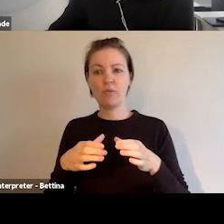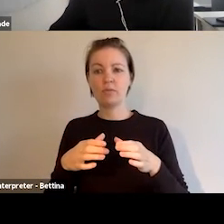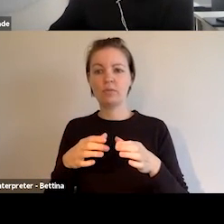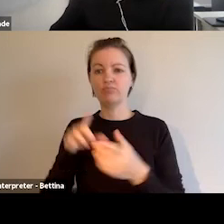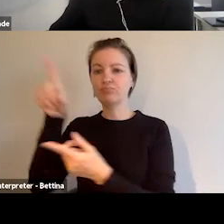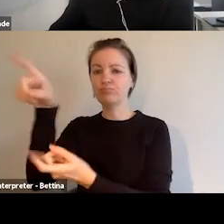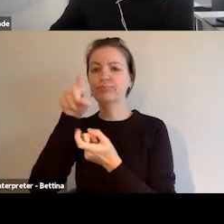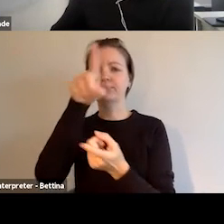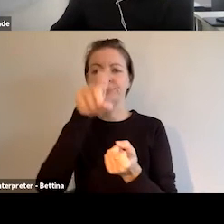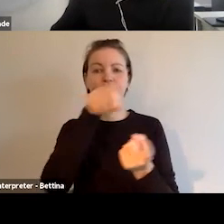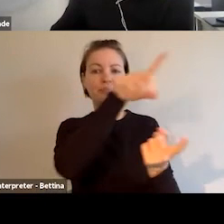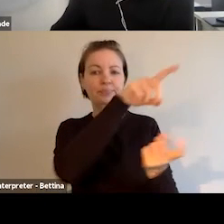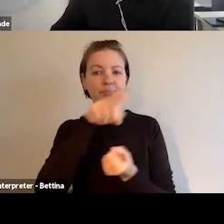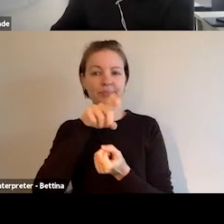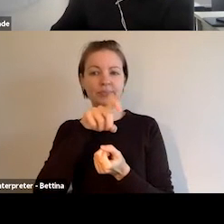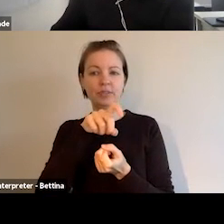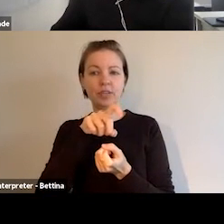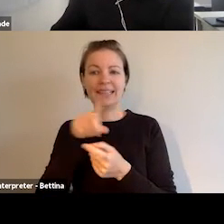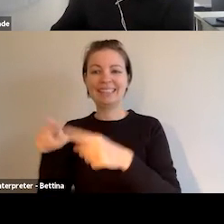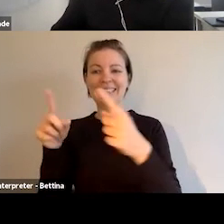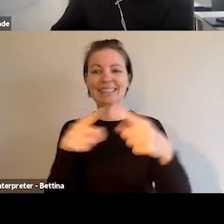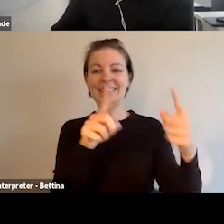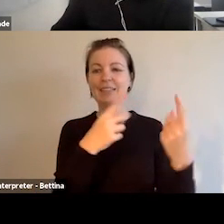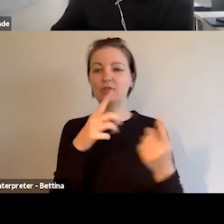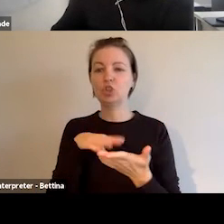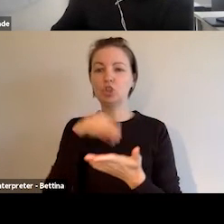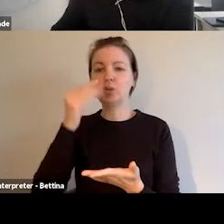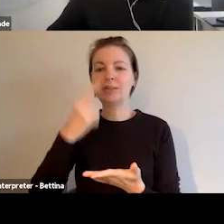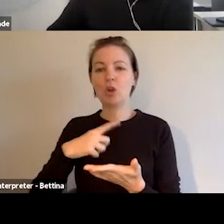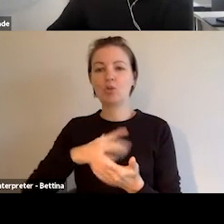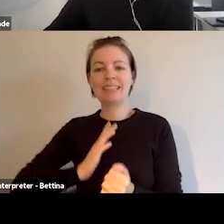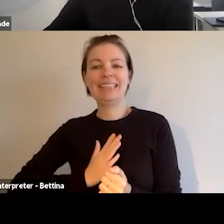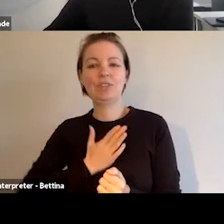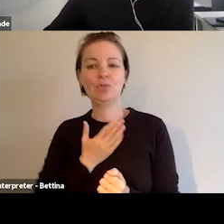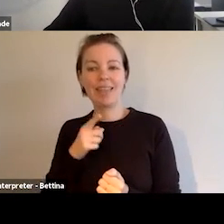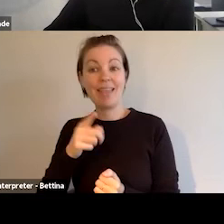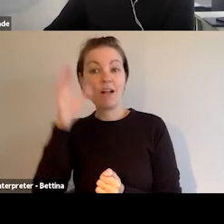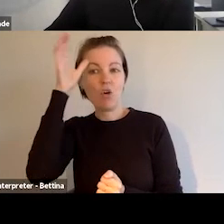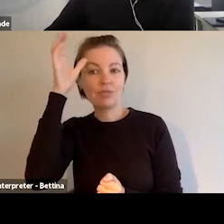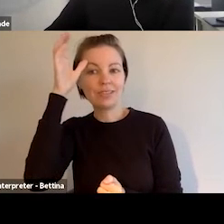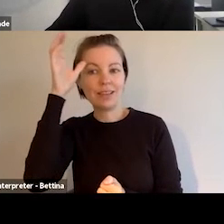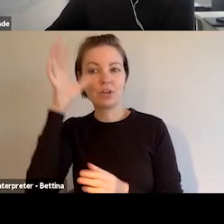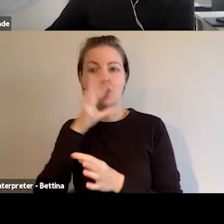concept, not in a particular form of media or outcome to renew you can see we had a much more diverse group there.